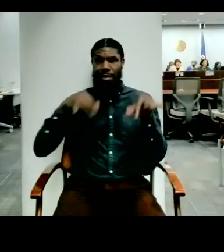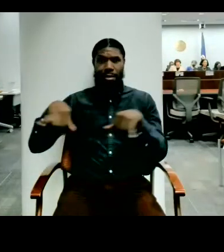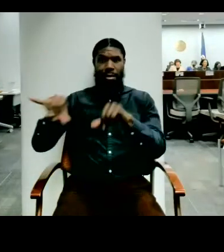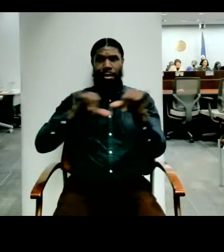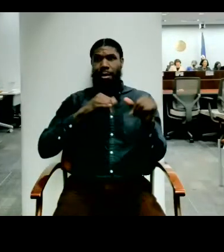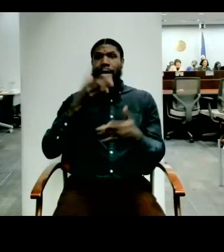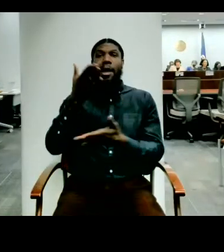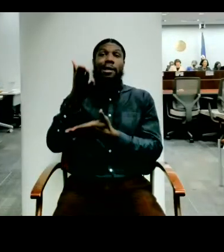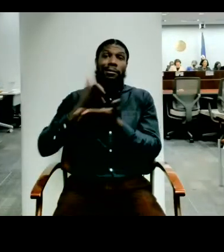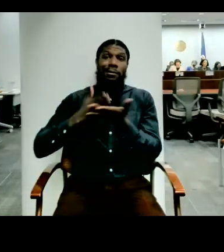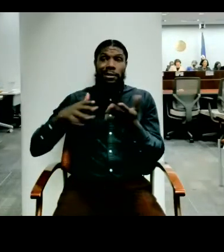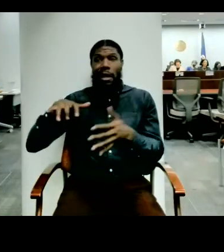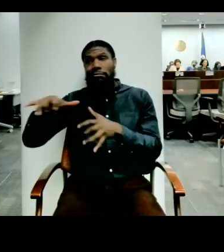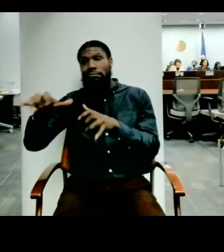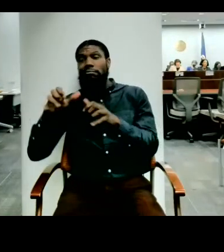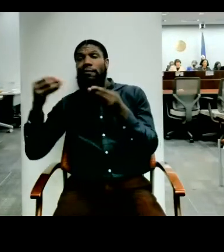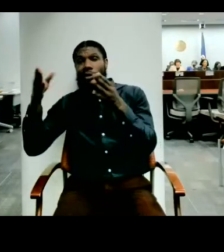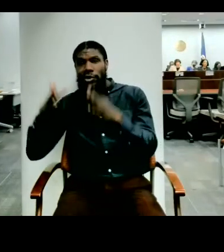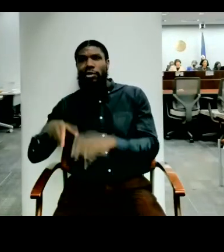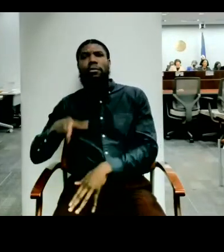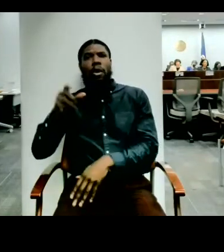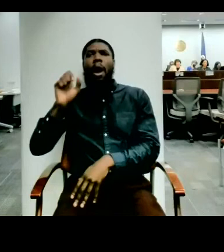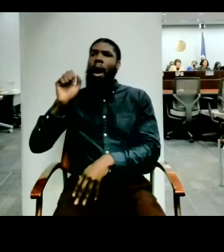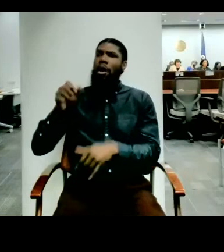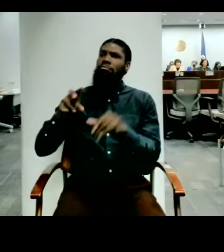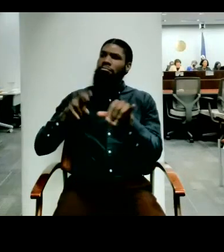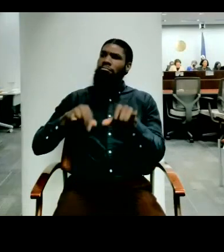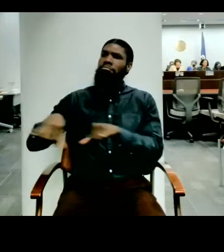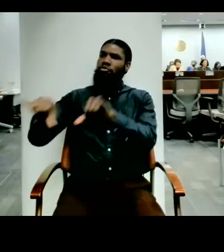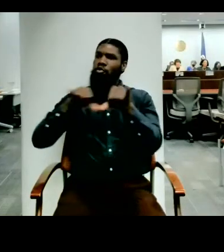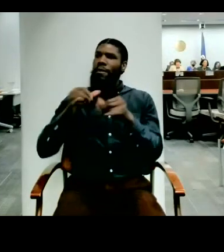when you say uniform guidelines they know exactly what you are talking about and what that means and